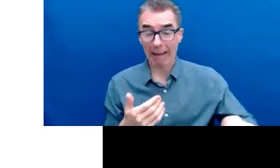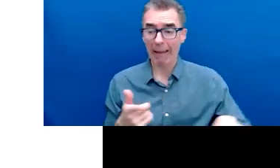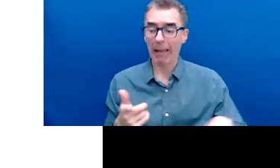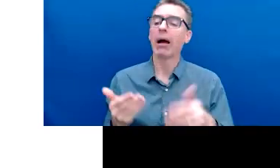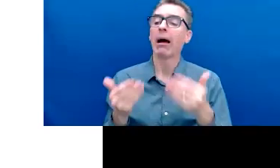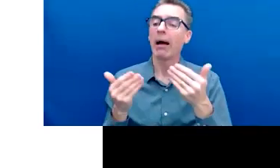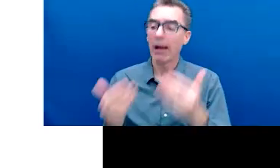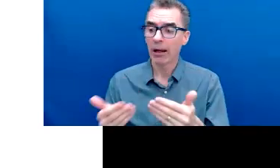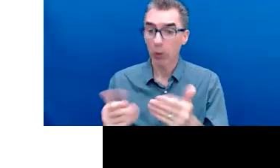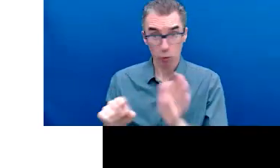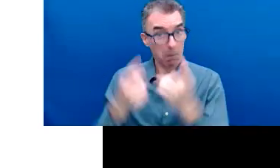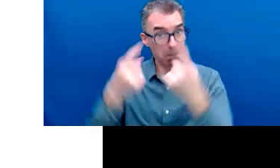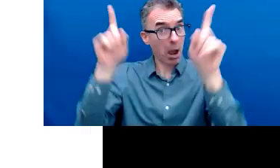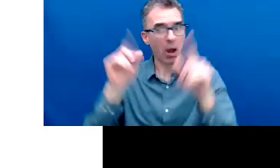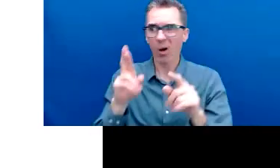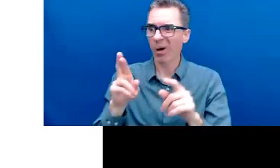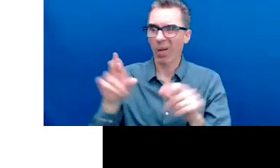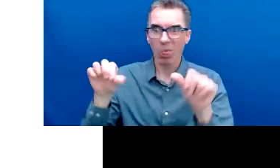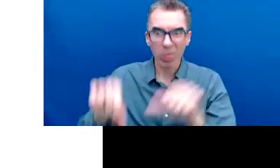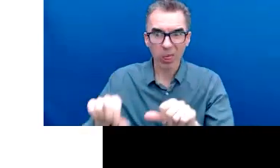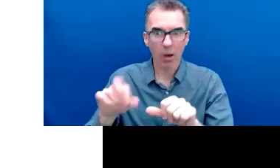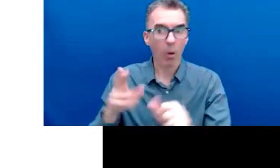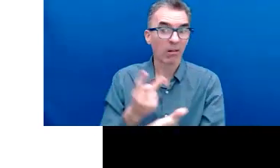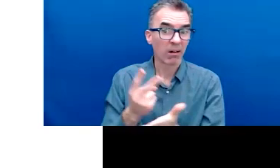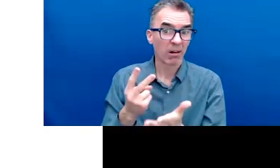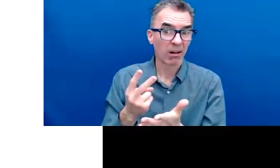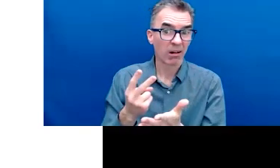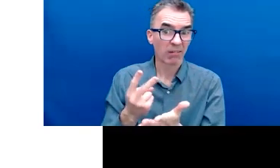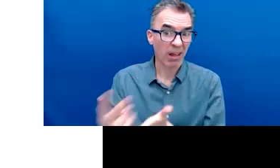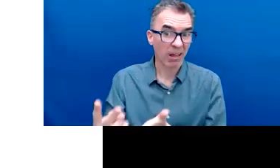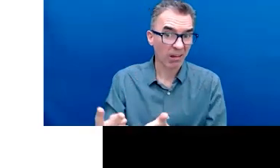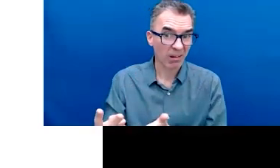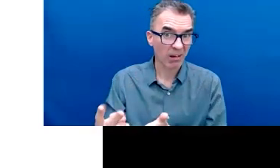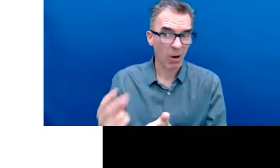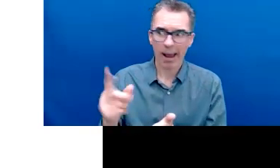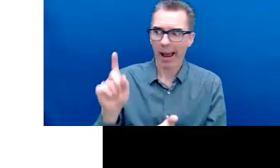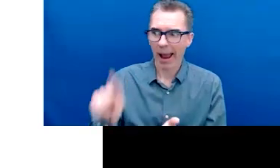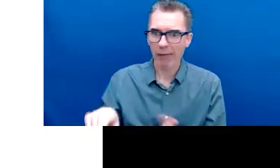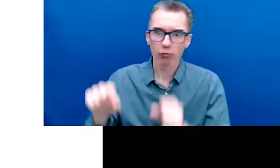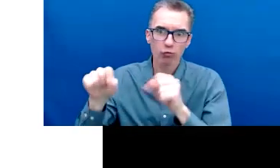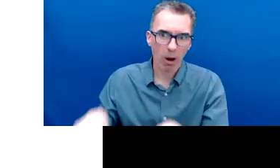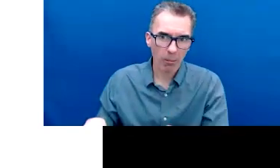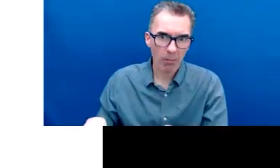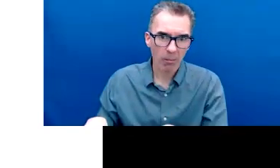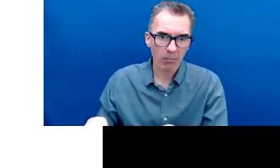and sometimes they will just fail to fail the course or have to drop the course. So those are the reasons why the,